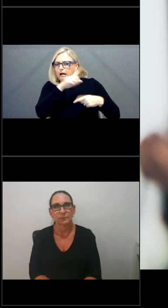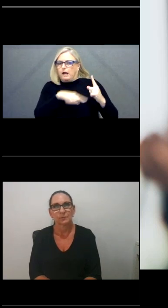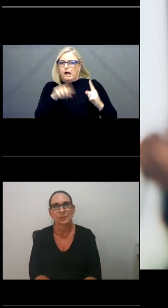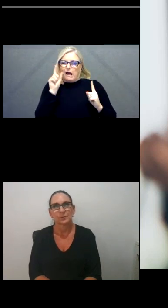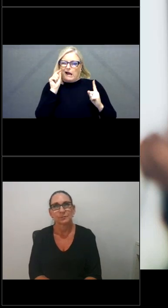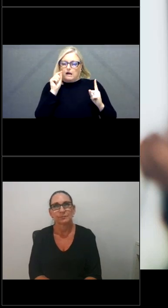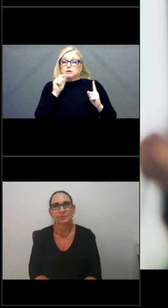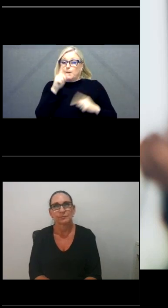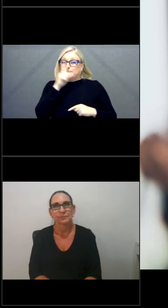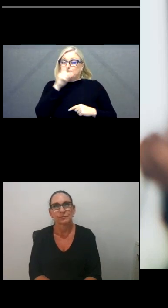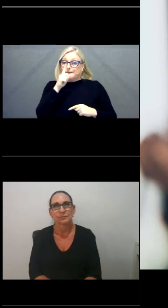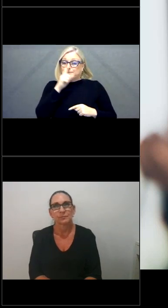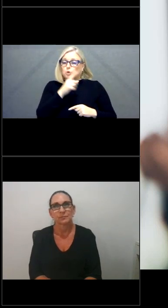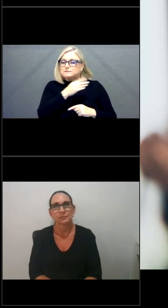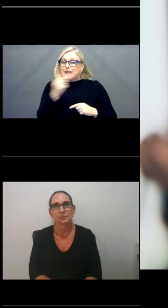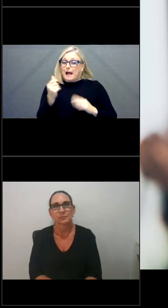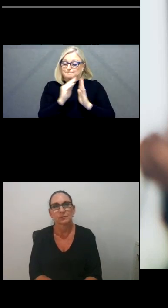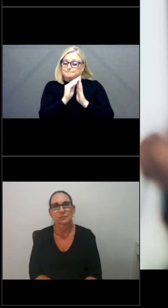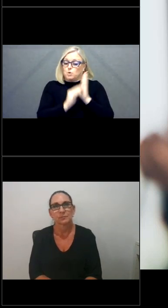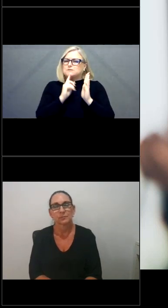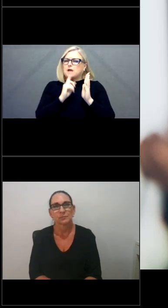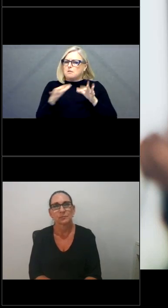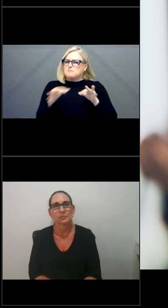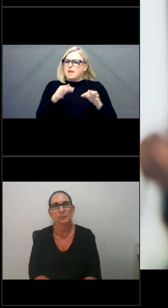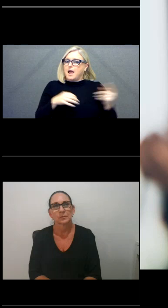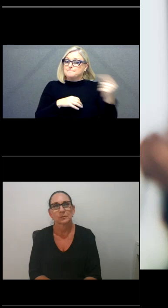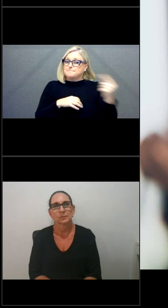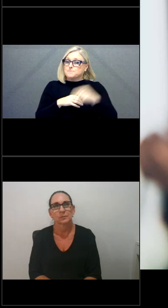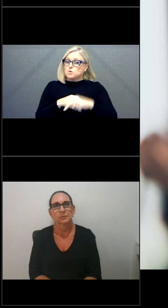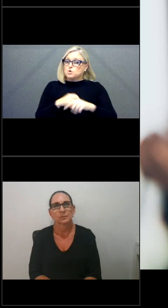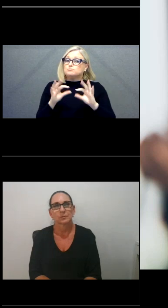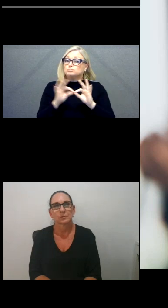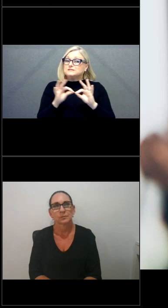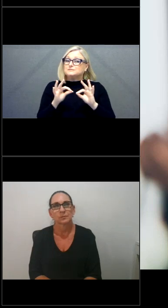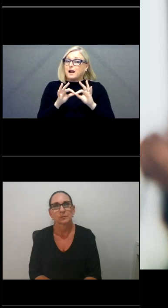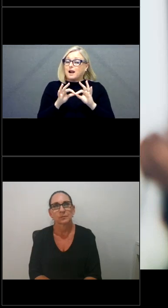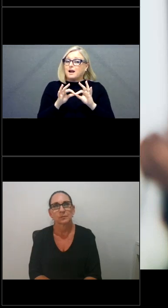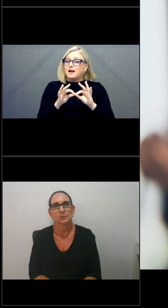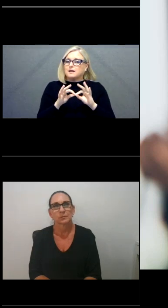people from as far north I think as from Lotus Glen we had someone um referred to as in Lotus